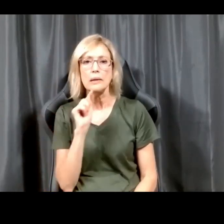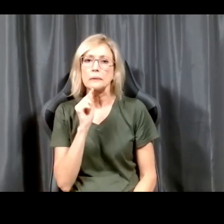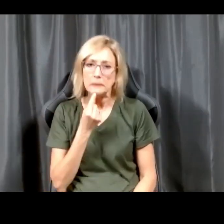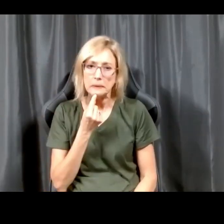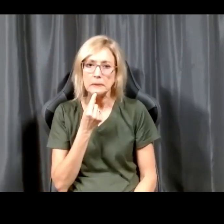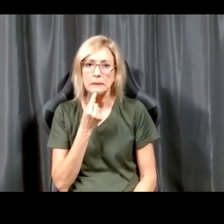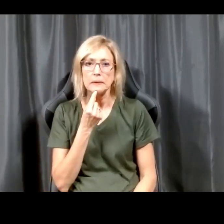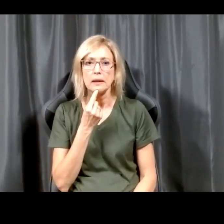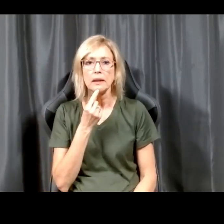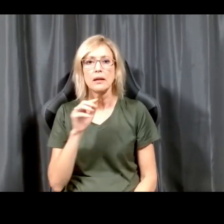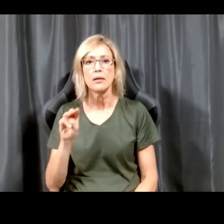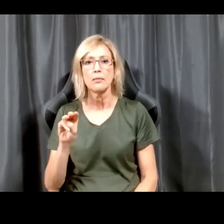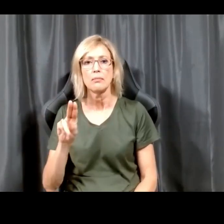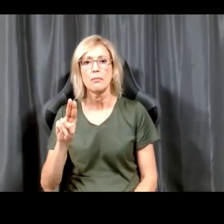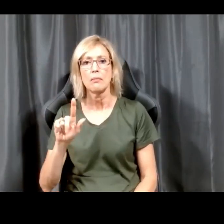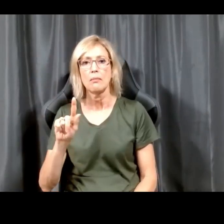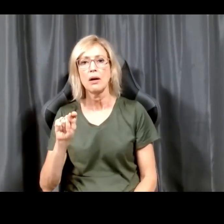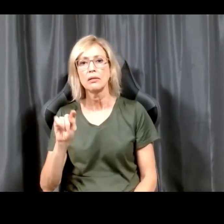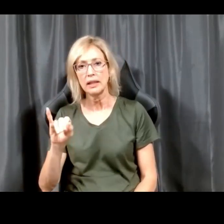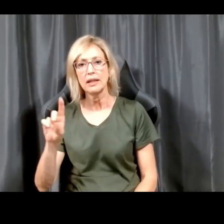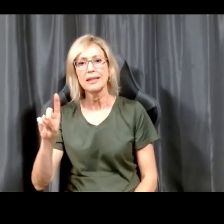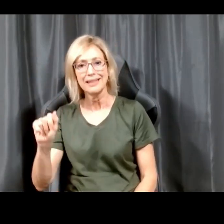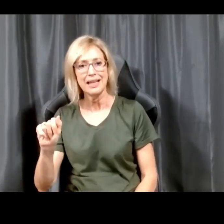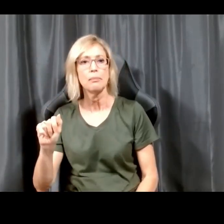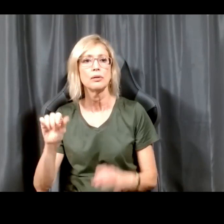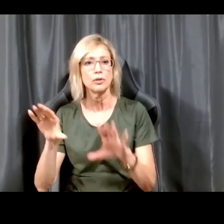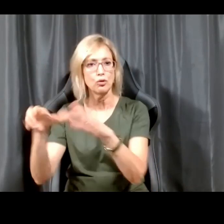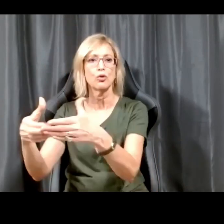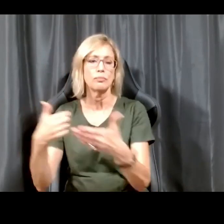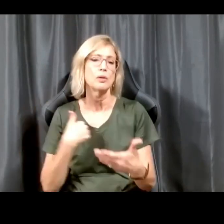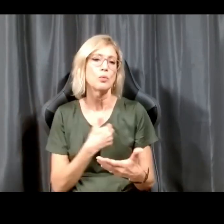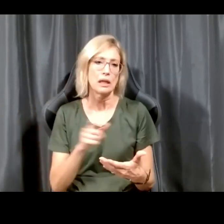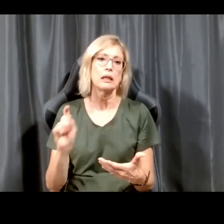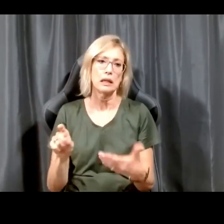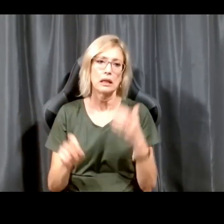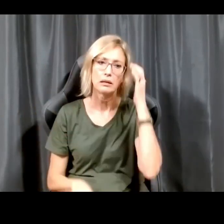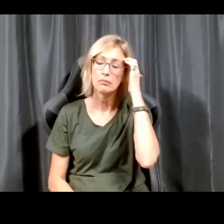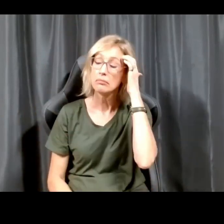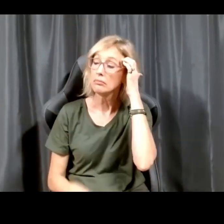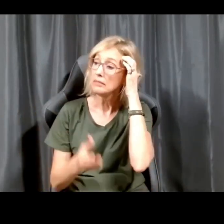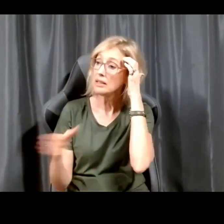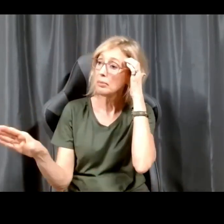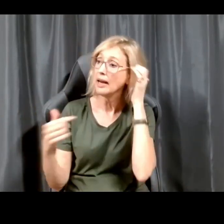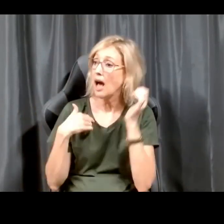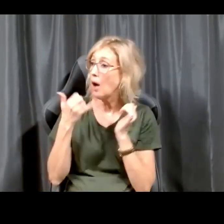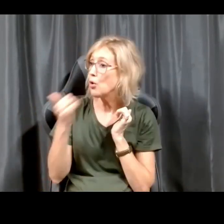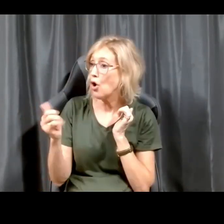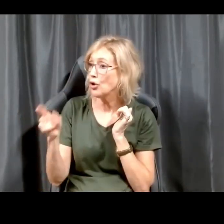disabled population. We really need to do that, Jen »JENNIFER: Let's plan it. I' ll call you tomorrow. I'm here.